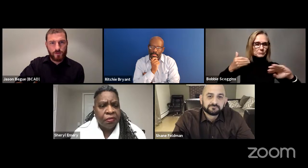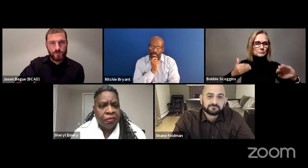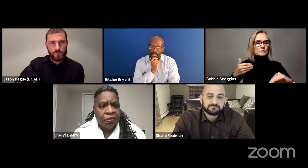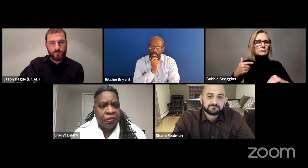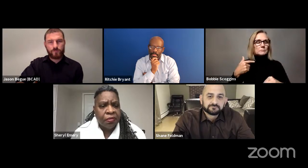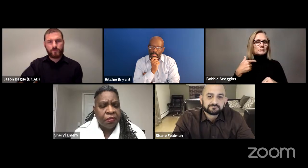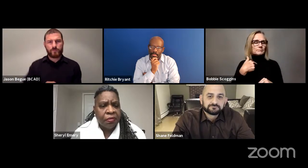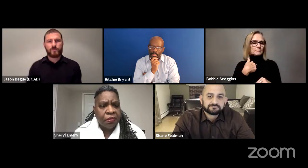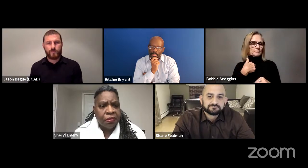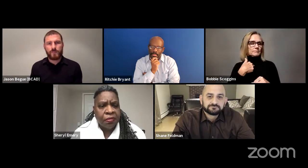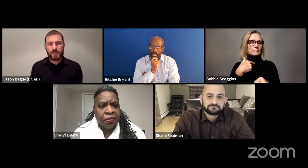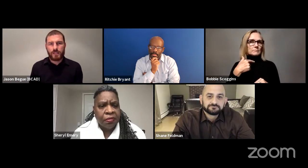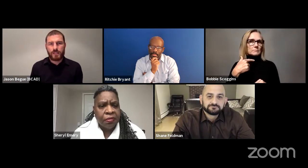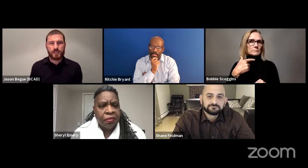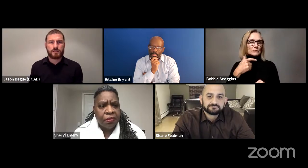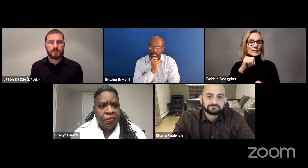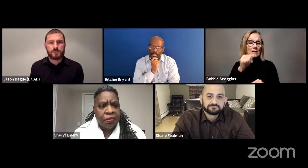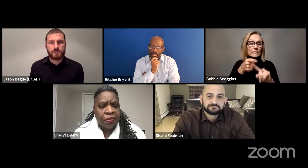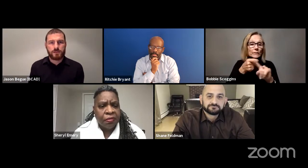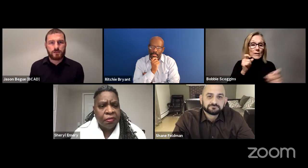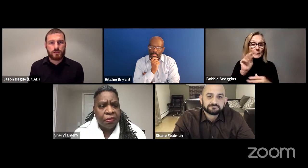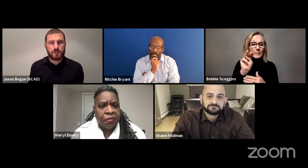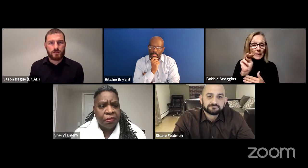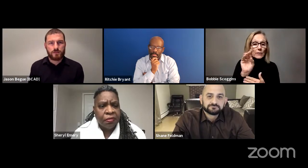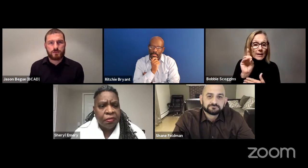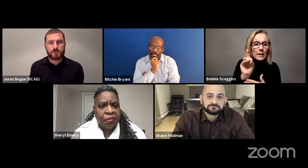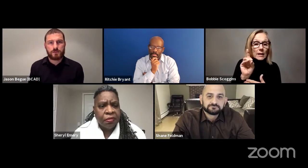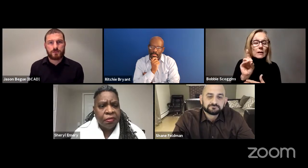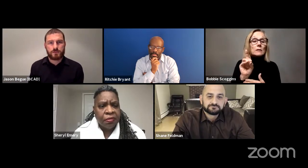that you have. There's several meetings that you need to have before you make that decision